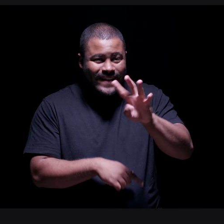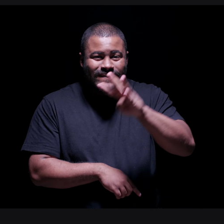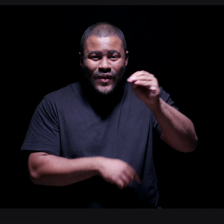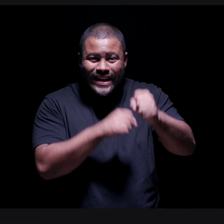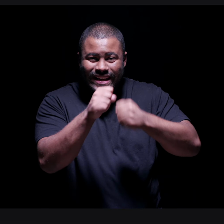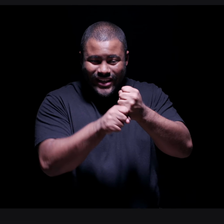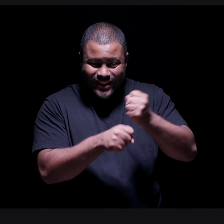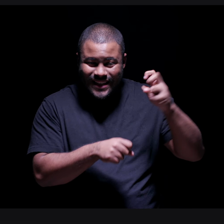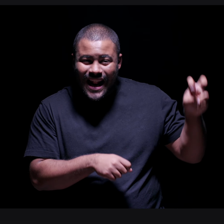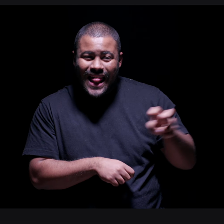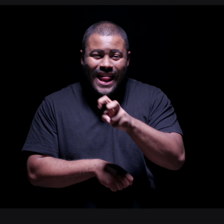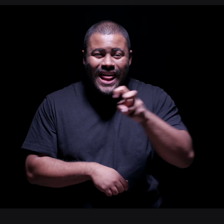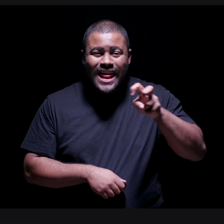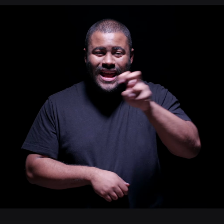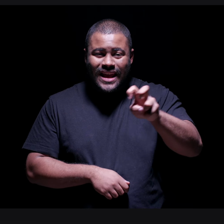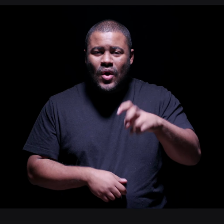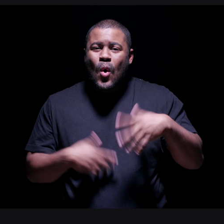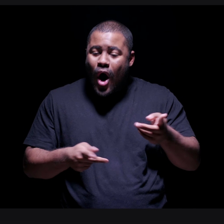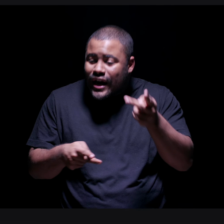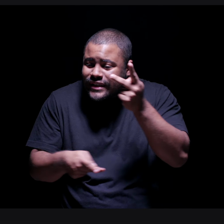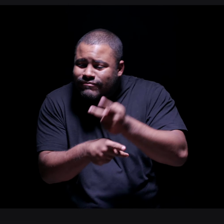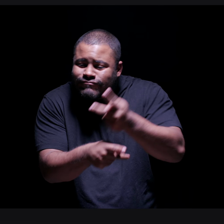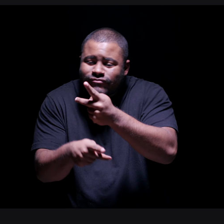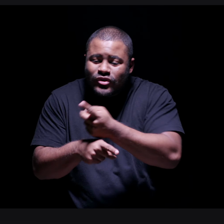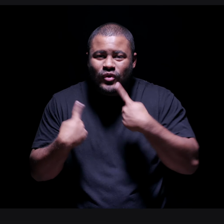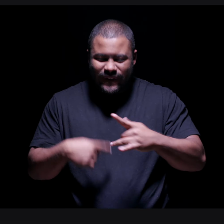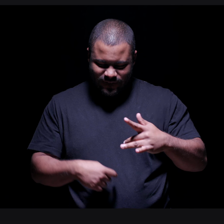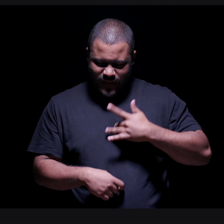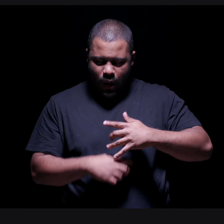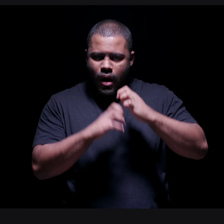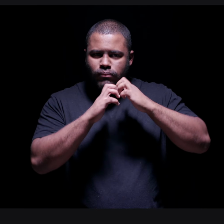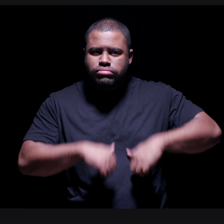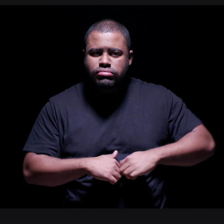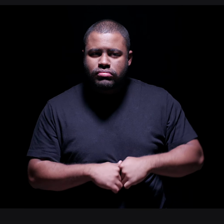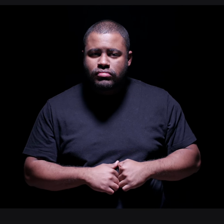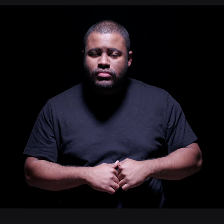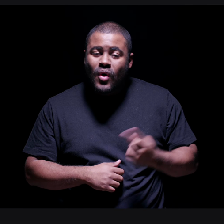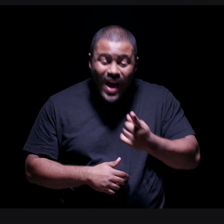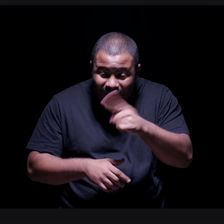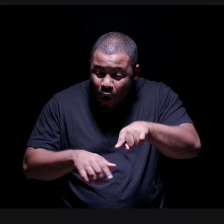or shepherding them through brokenness, or bringing light into a world of darkness,